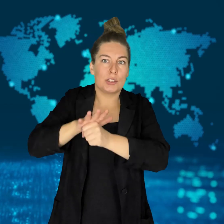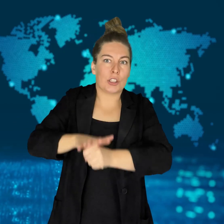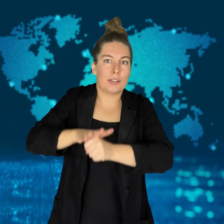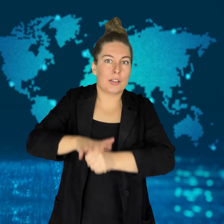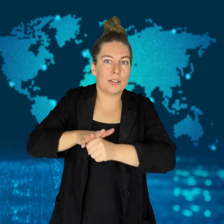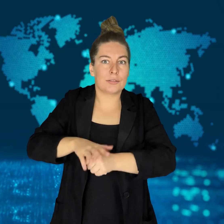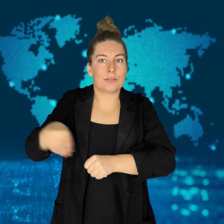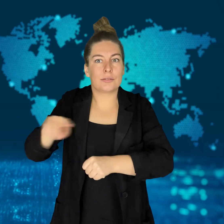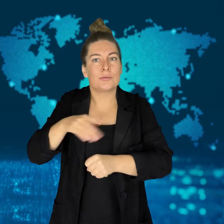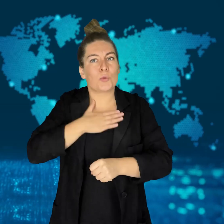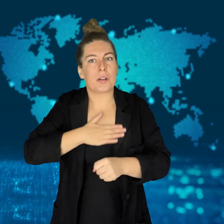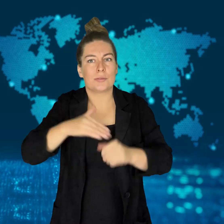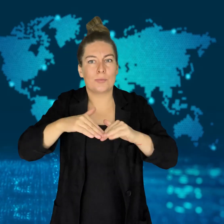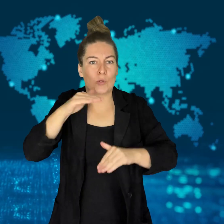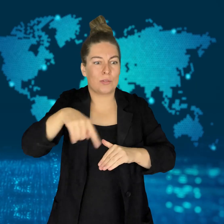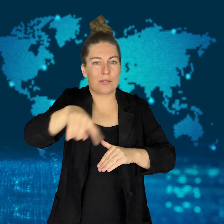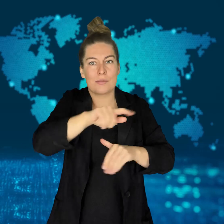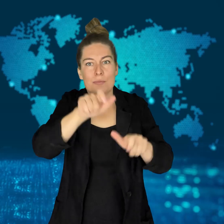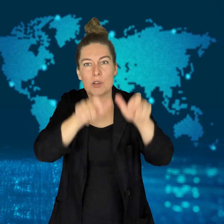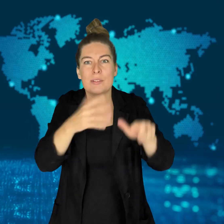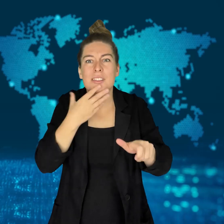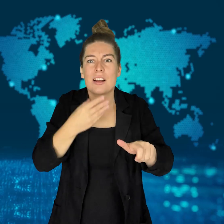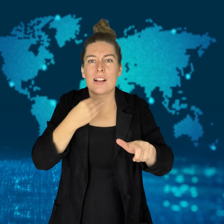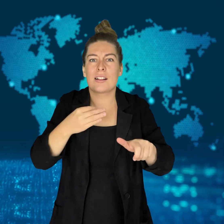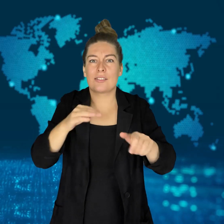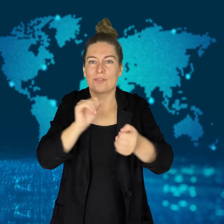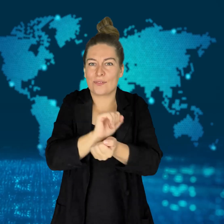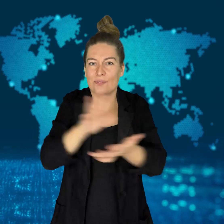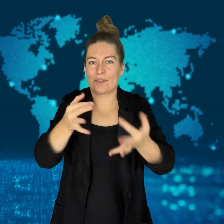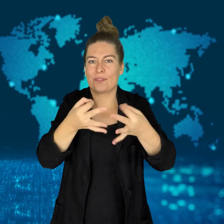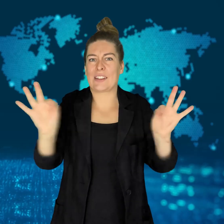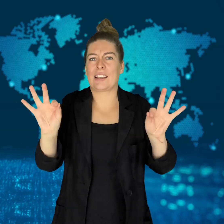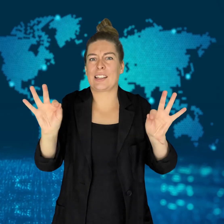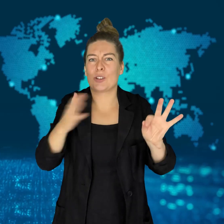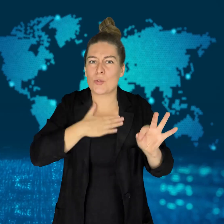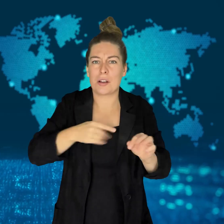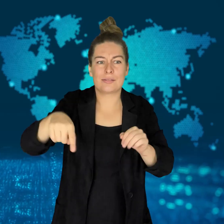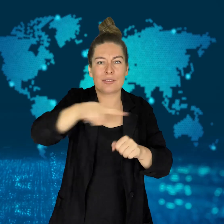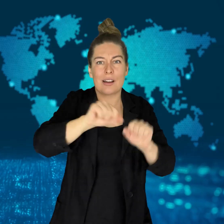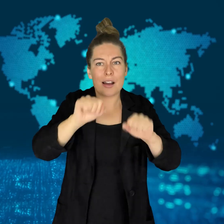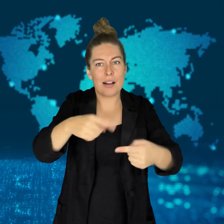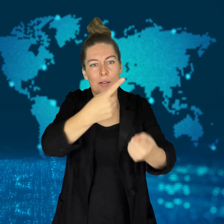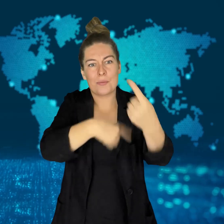provide for a hostage exchange.